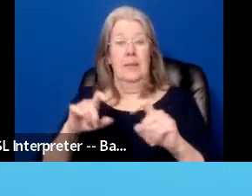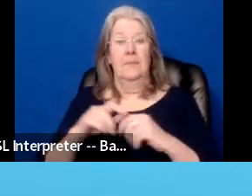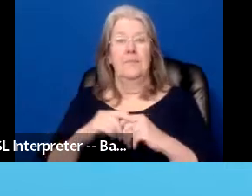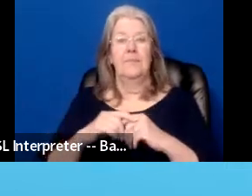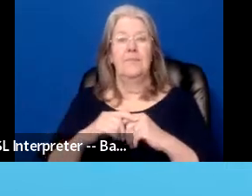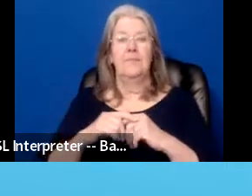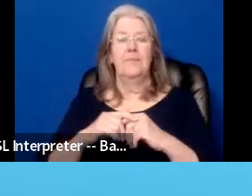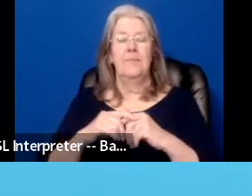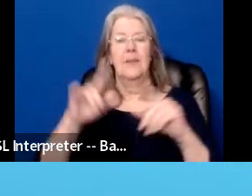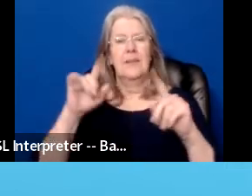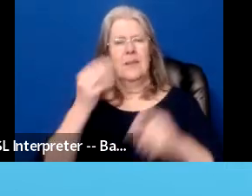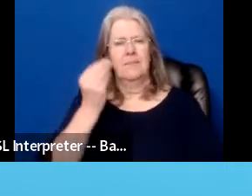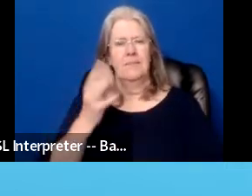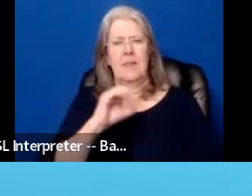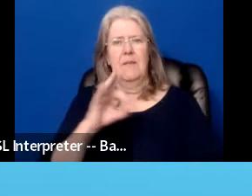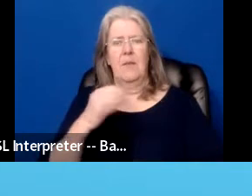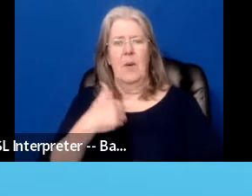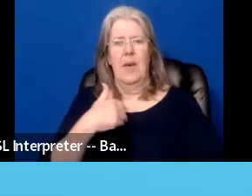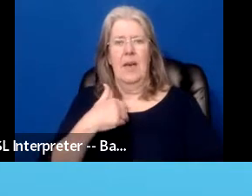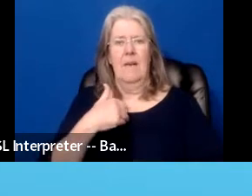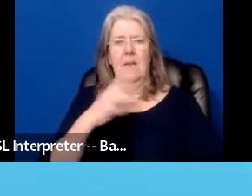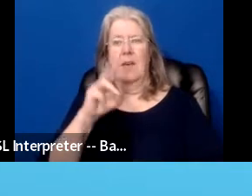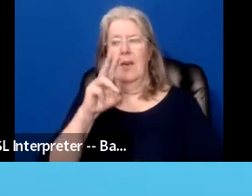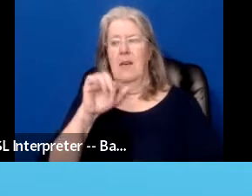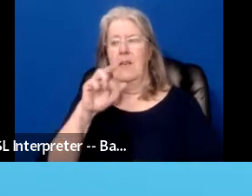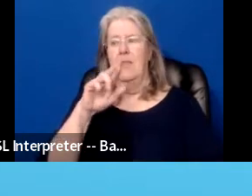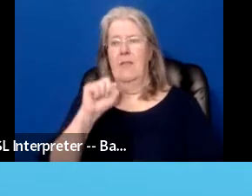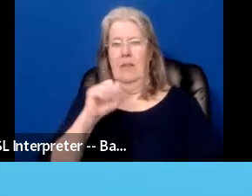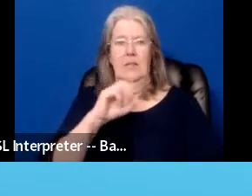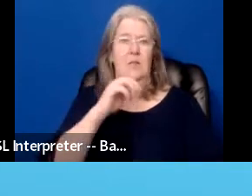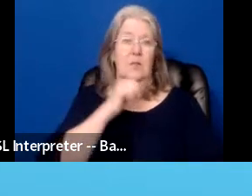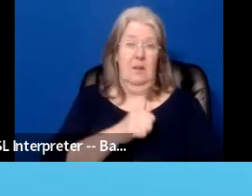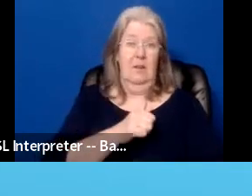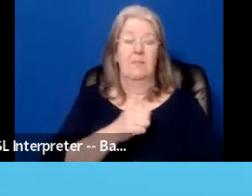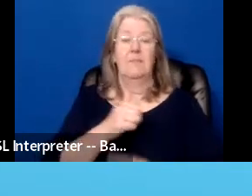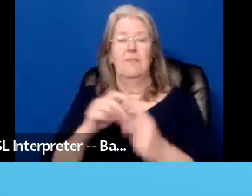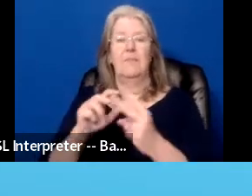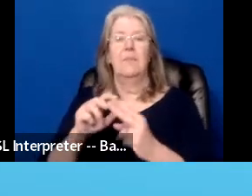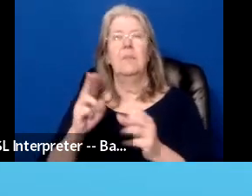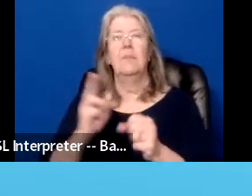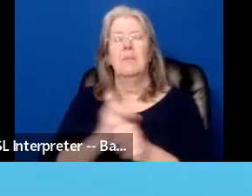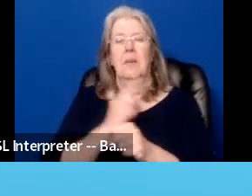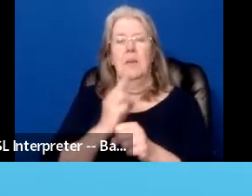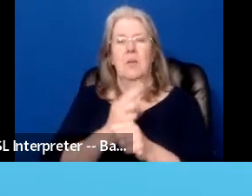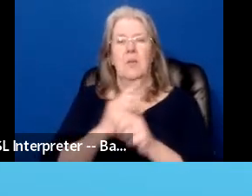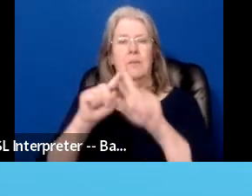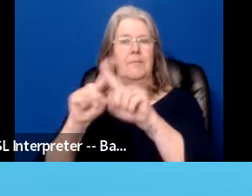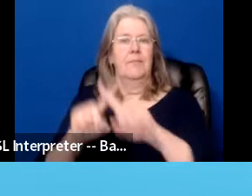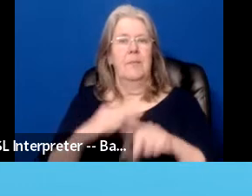you whether or not you have the virus, and so it uses different types of technology and